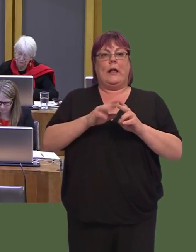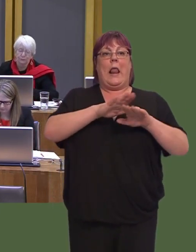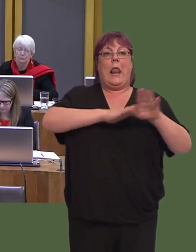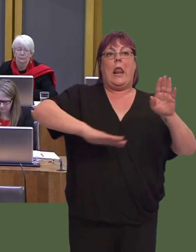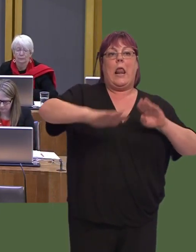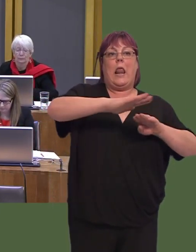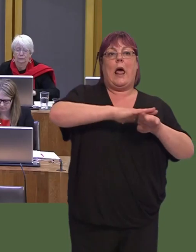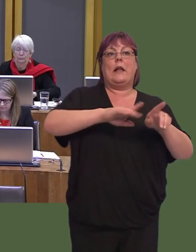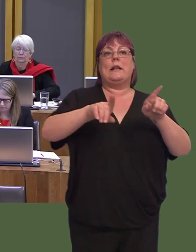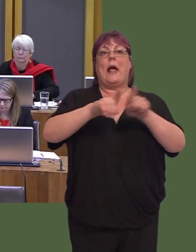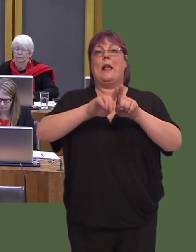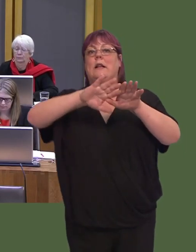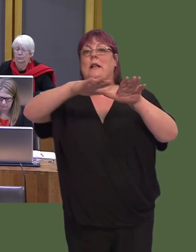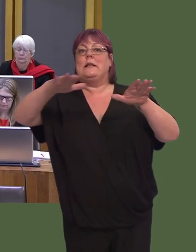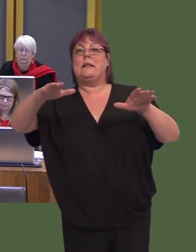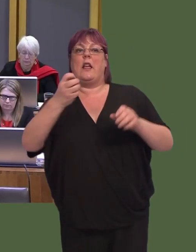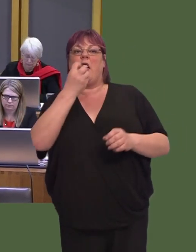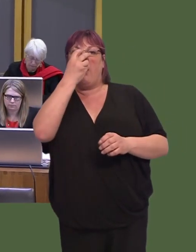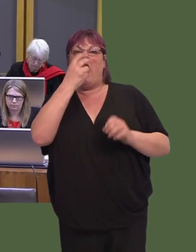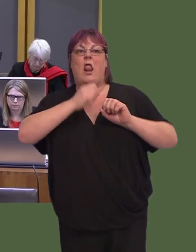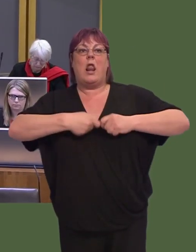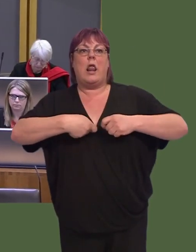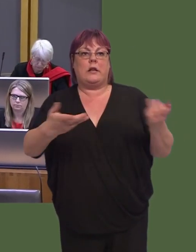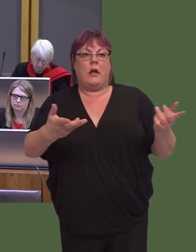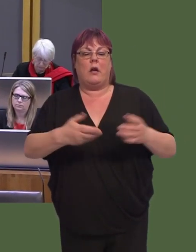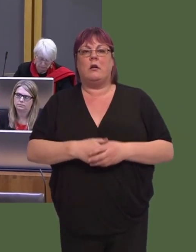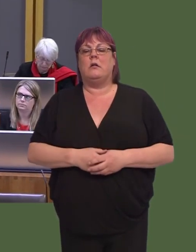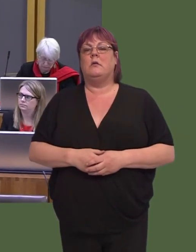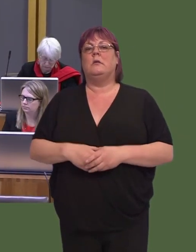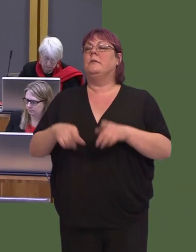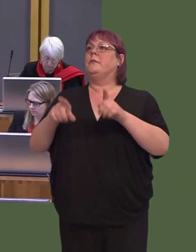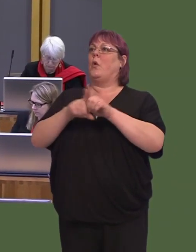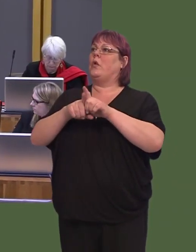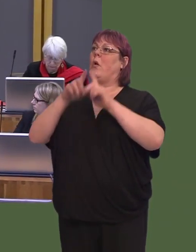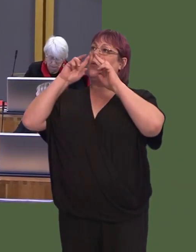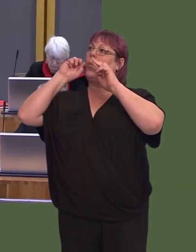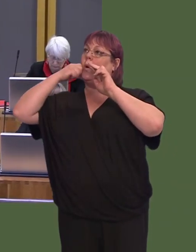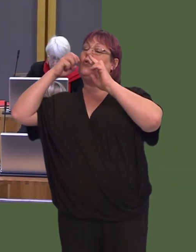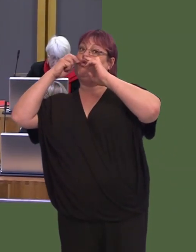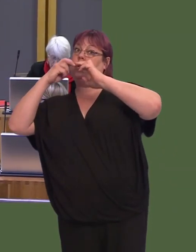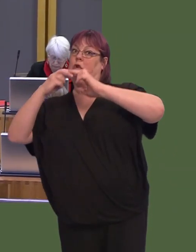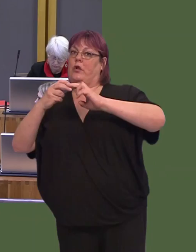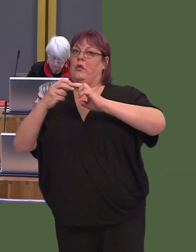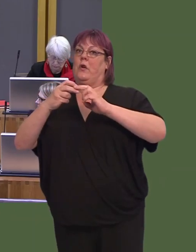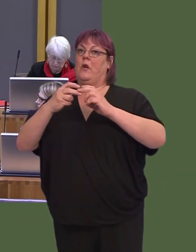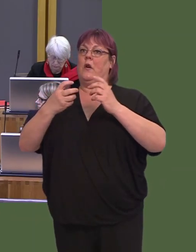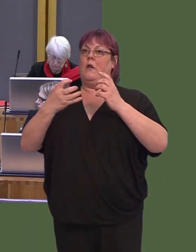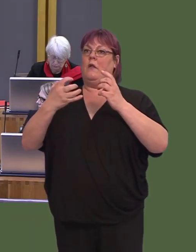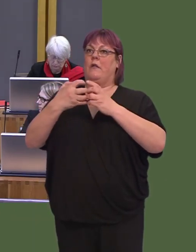The study would also be including research on the impacts of extended producer responsibility